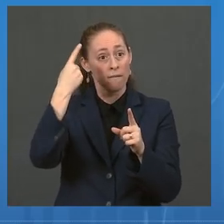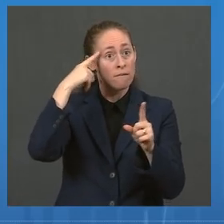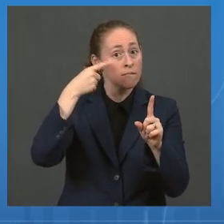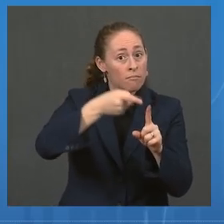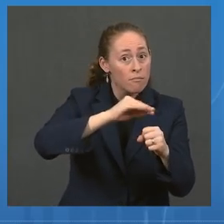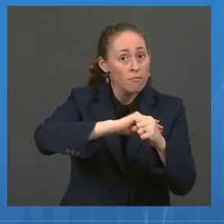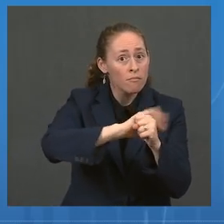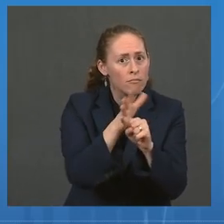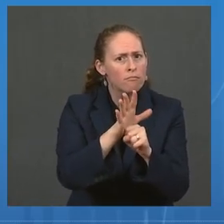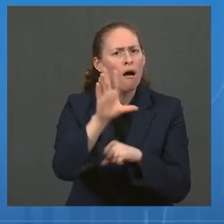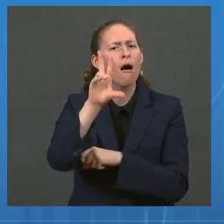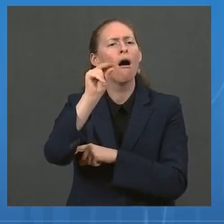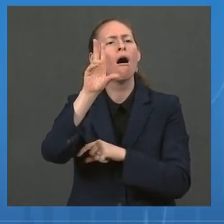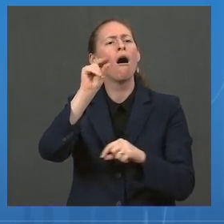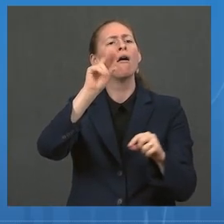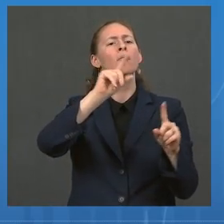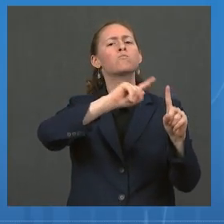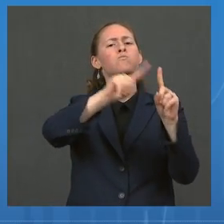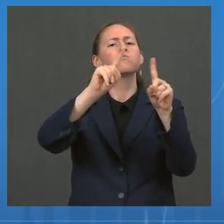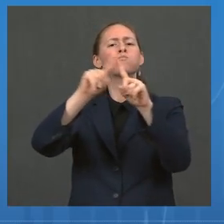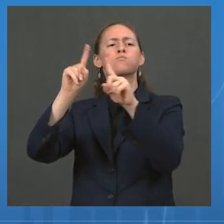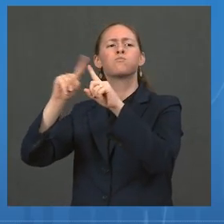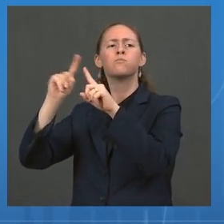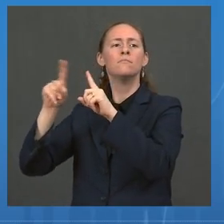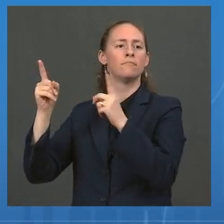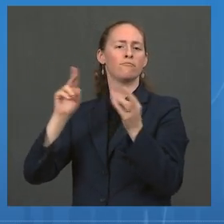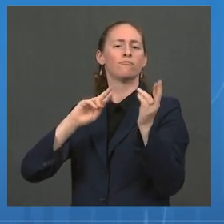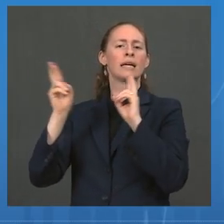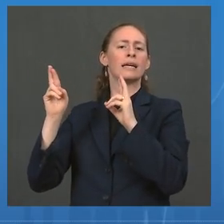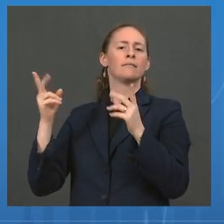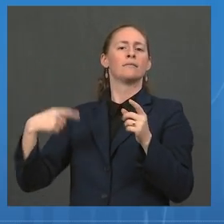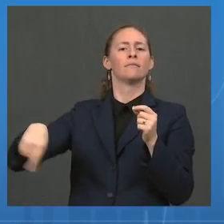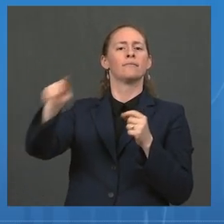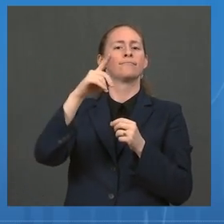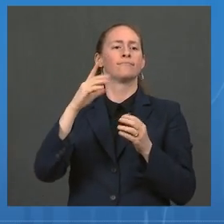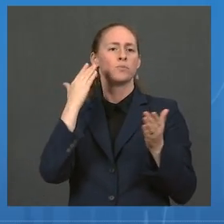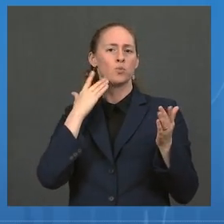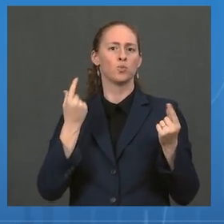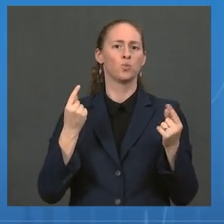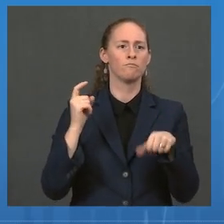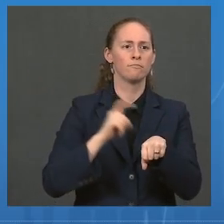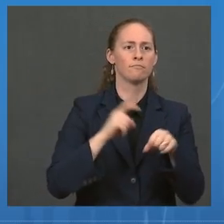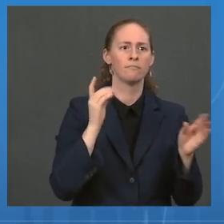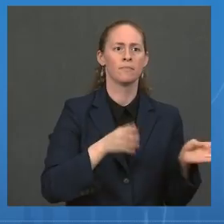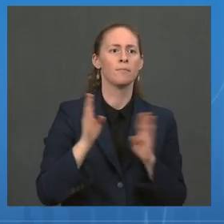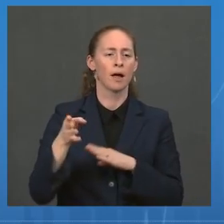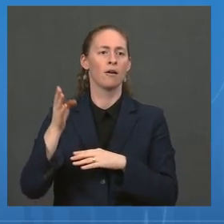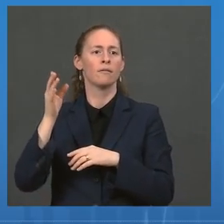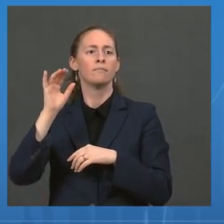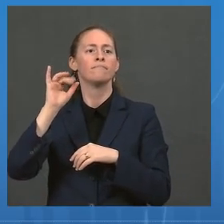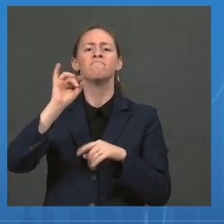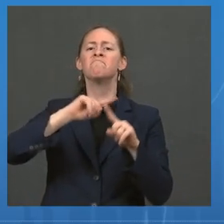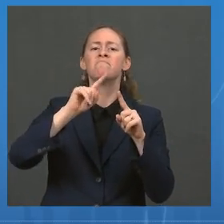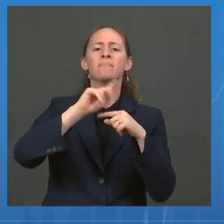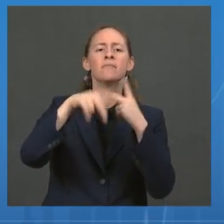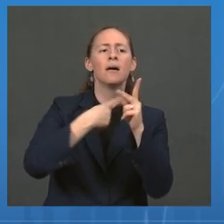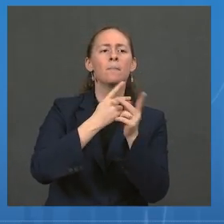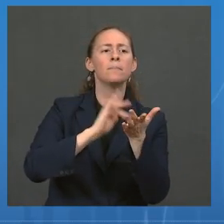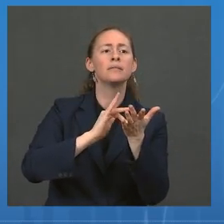but to also prepare us and position us for therapies against other pandemic threats. Next slide.